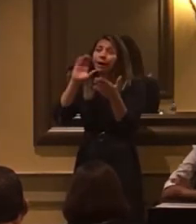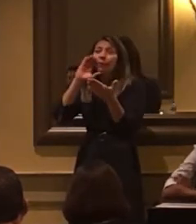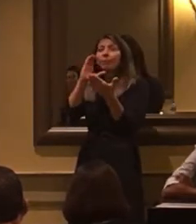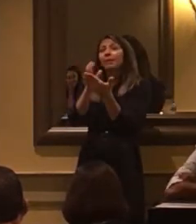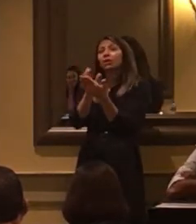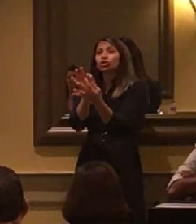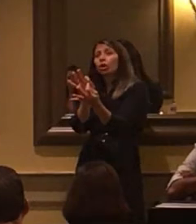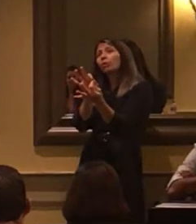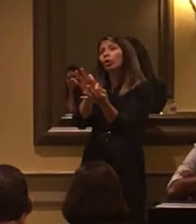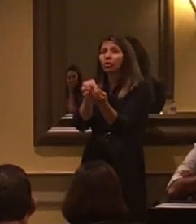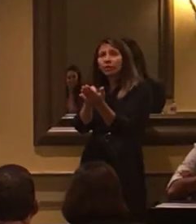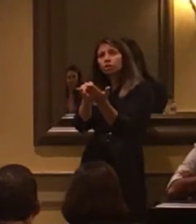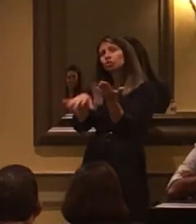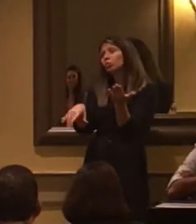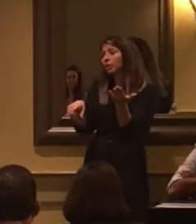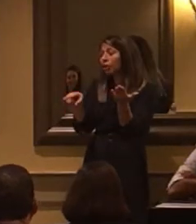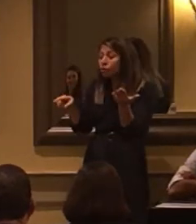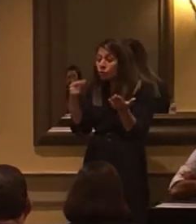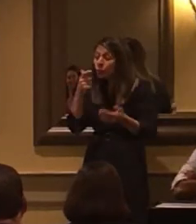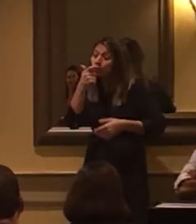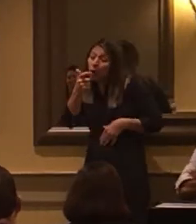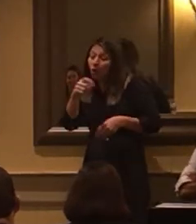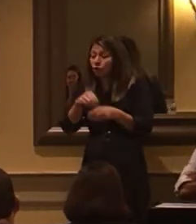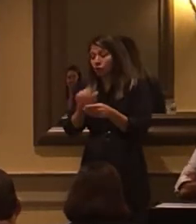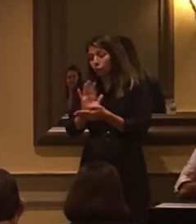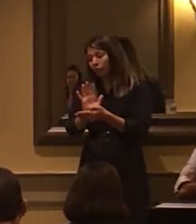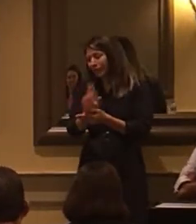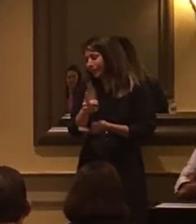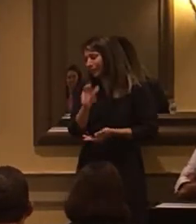that you see in the movies.